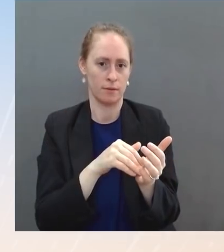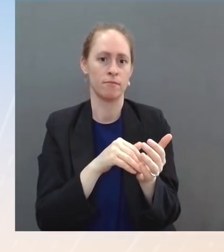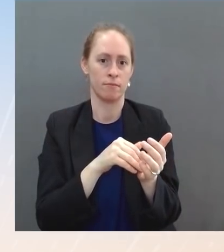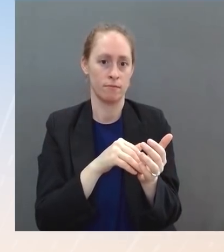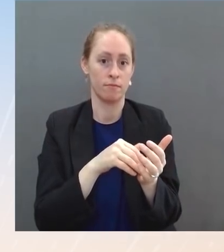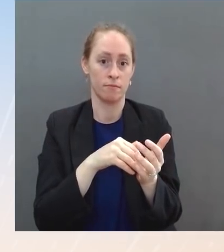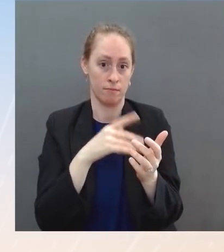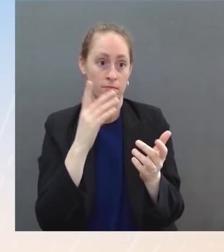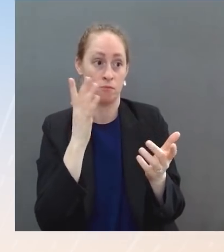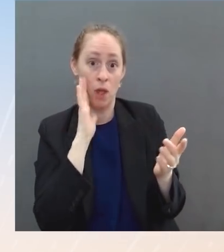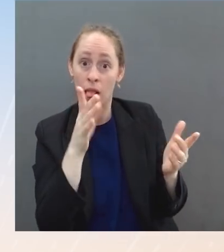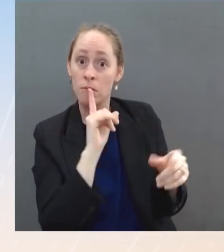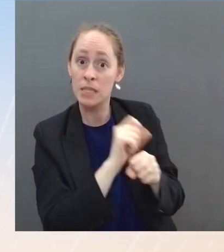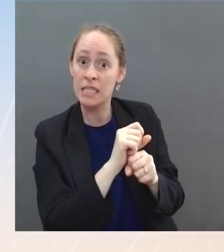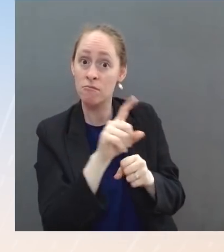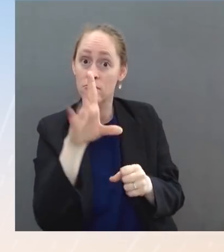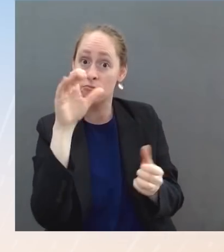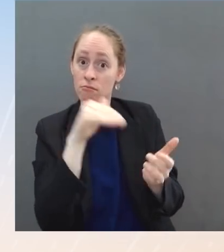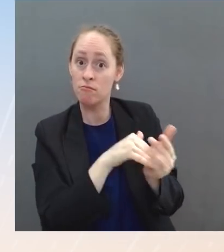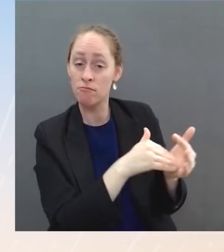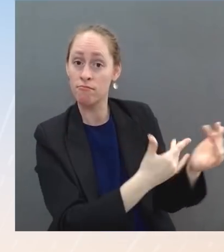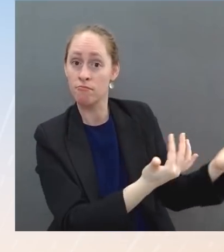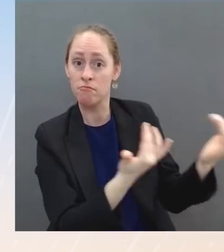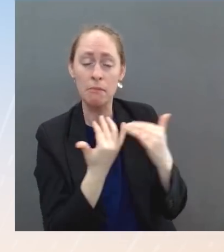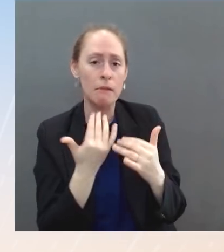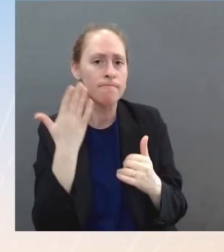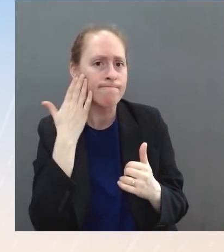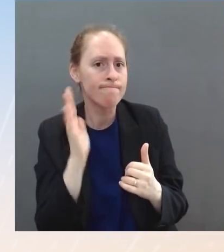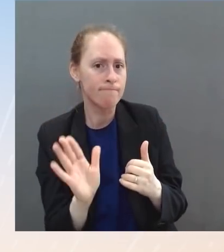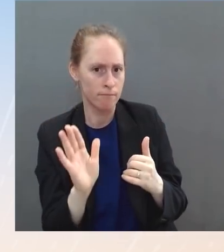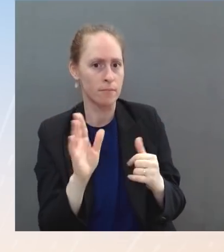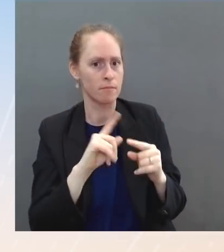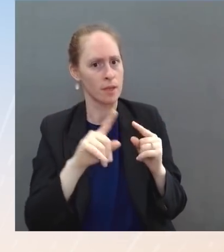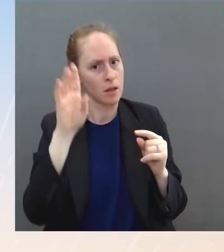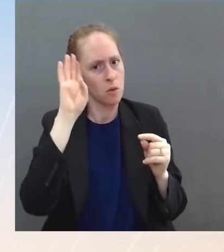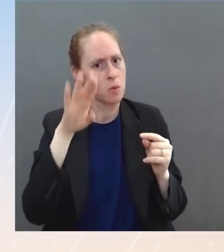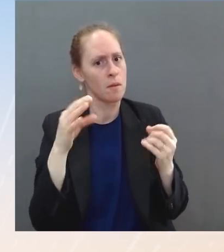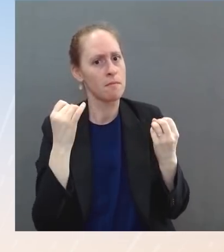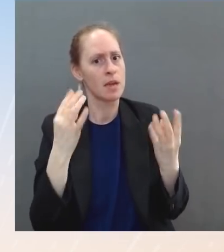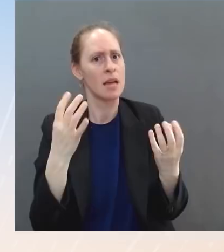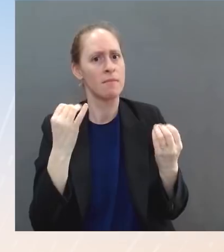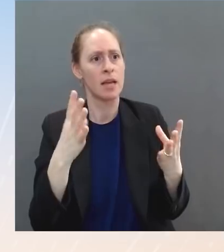a startling number of refugees -- individuals who have been kicked out of their homes